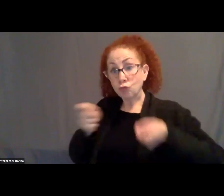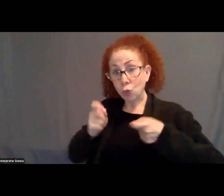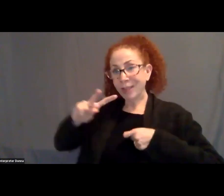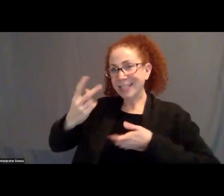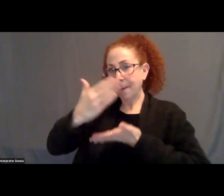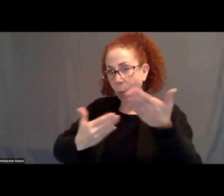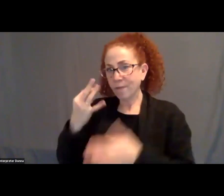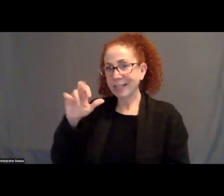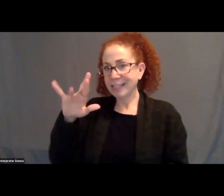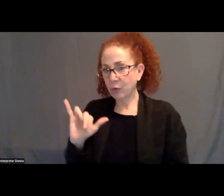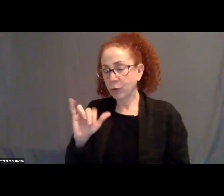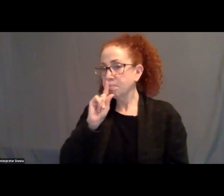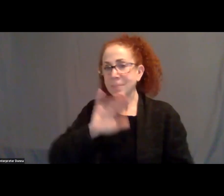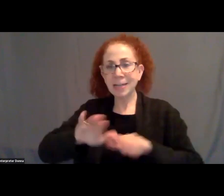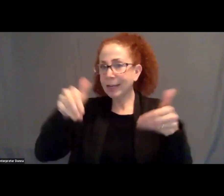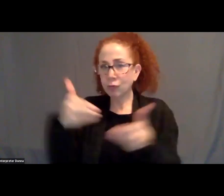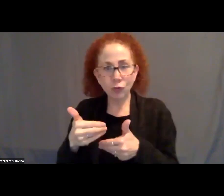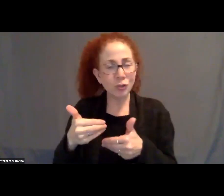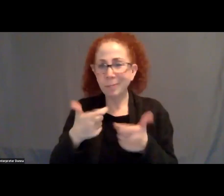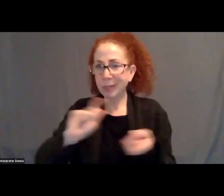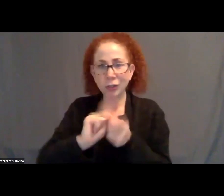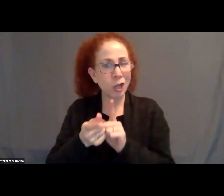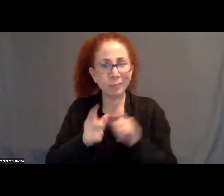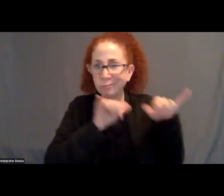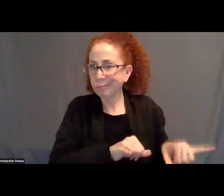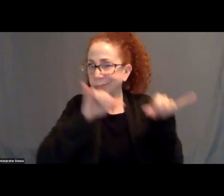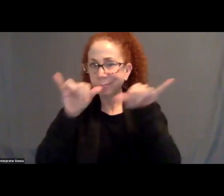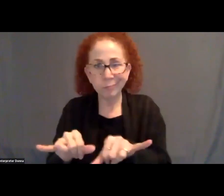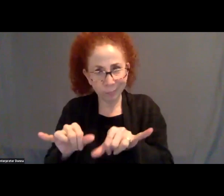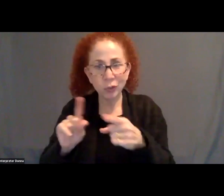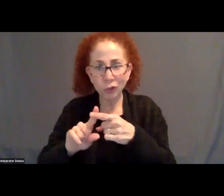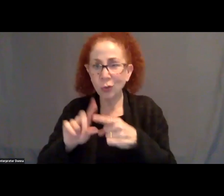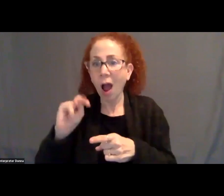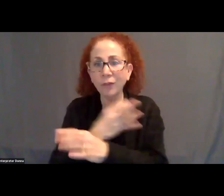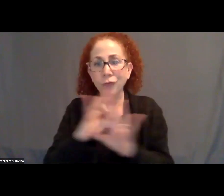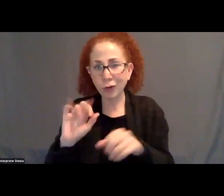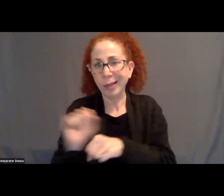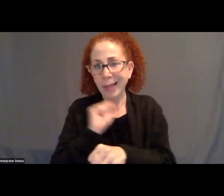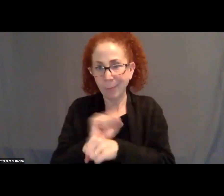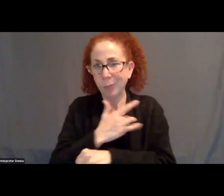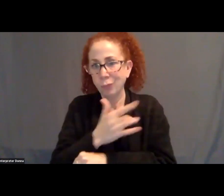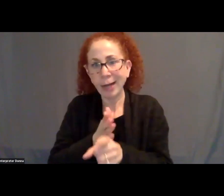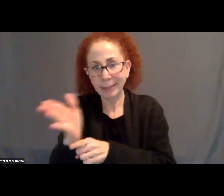did not introduce substantive changes to these unfree labor practices.